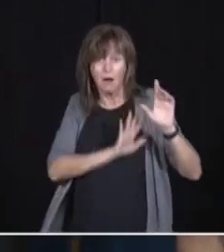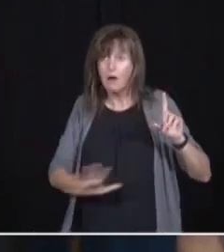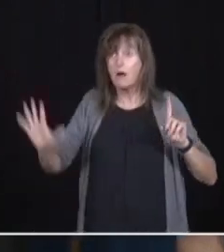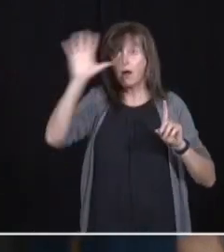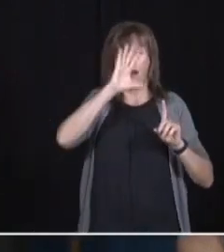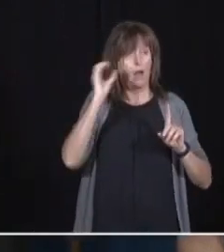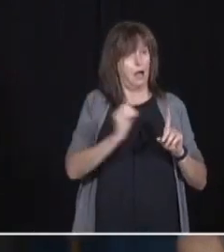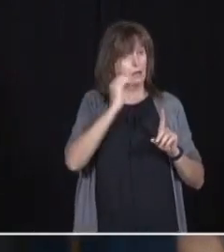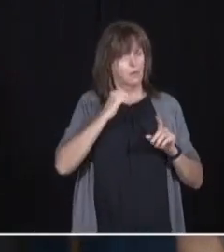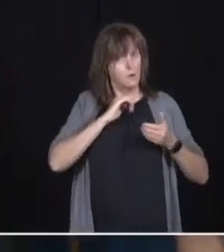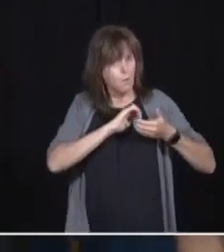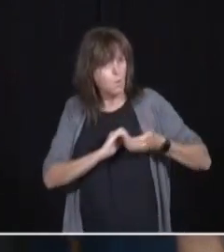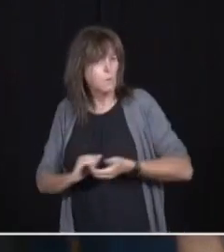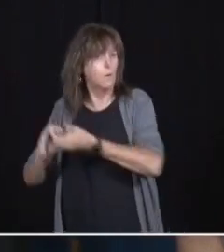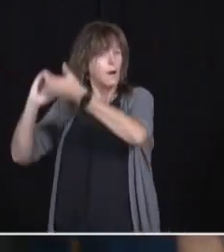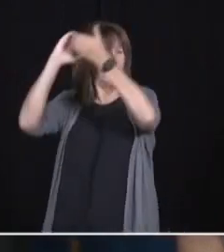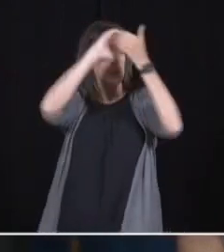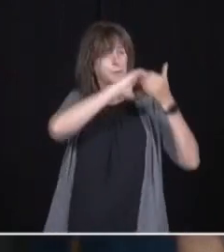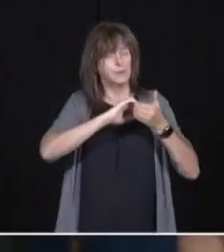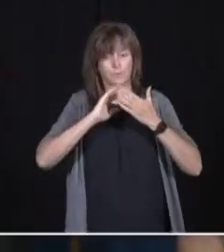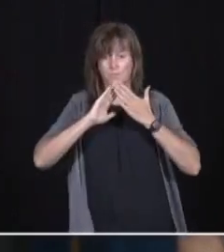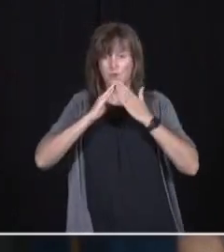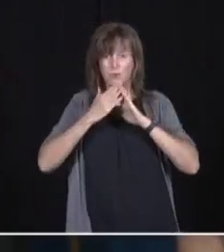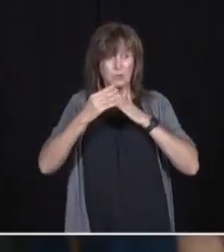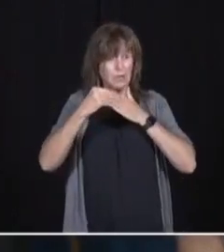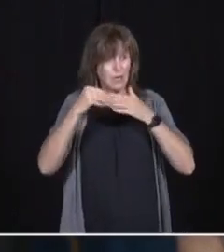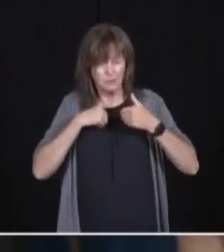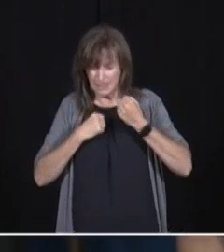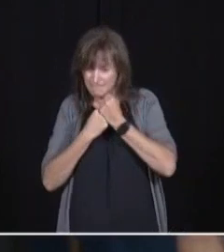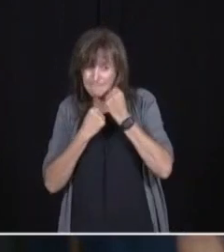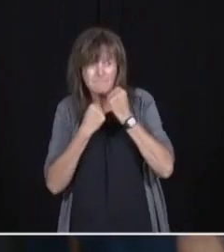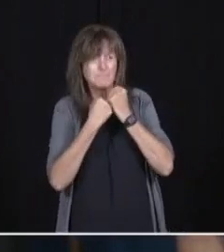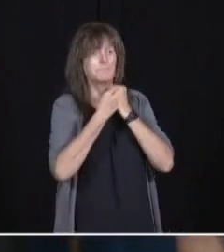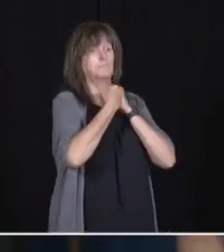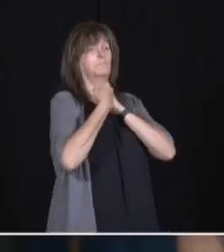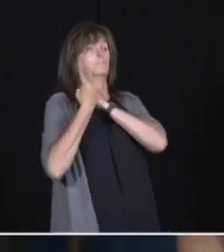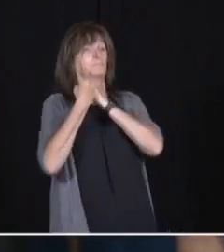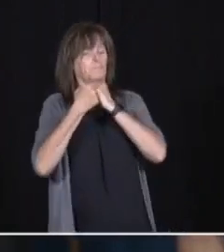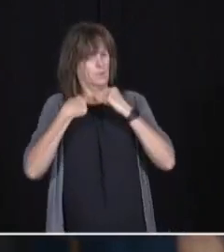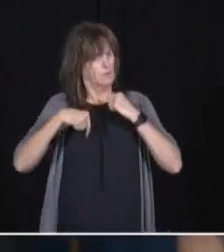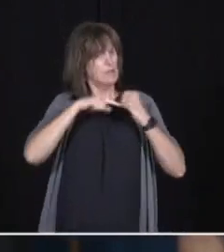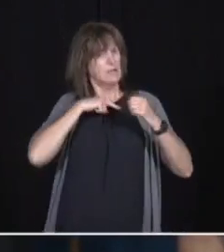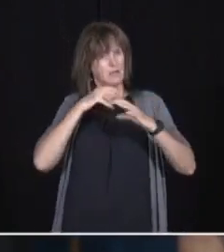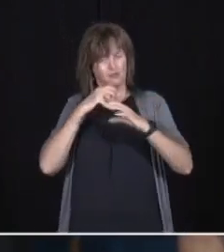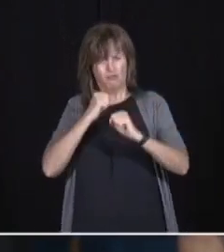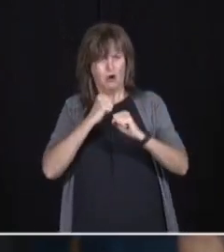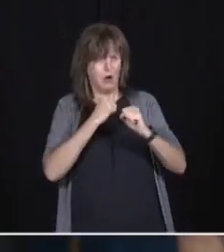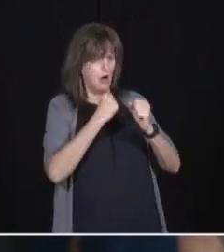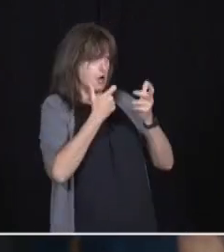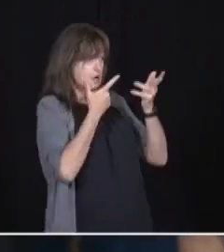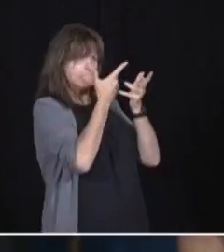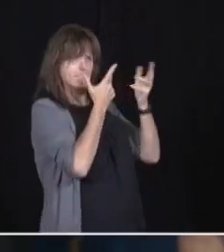Because we stood united as a province because we stuck together, because Ontario municipal leaders stood behind us. Ontario was in the strongest position